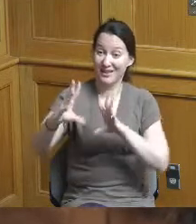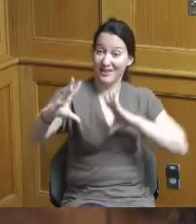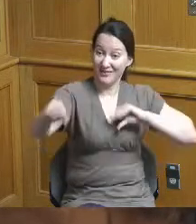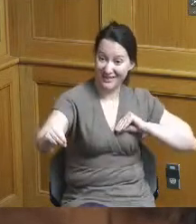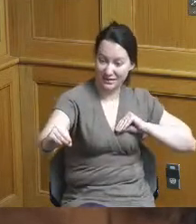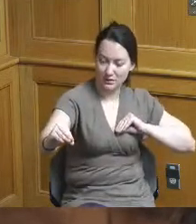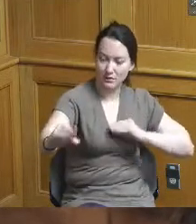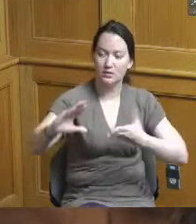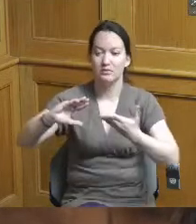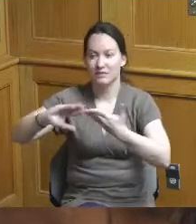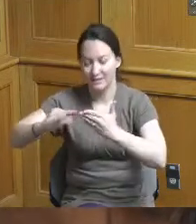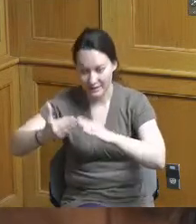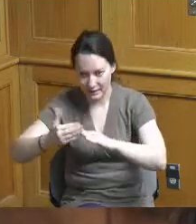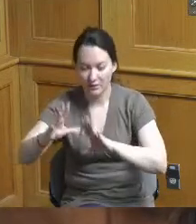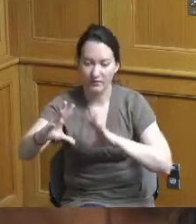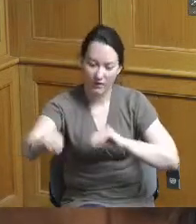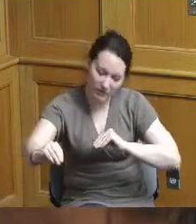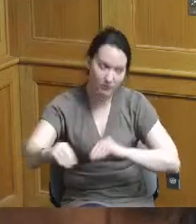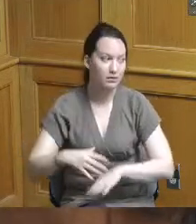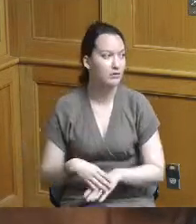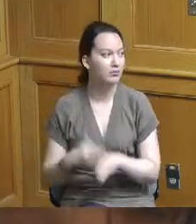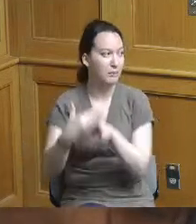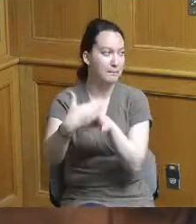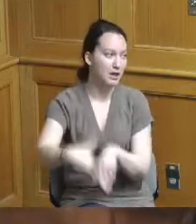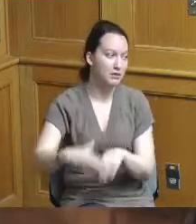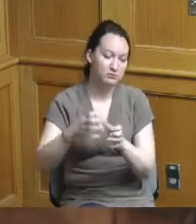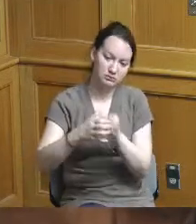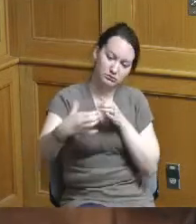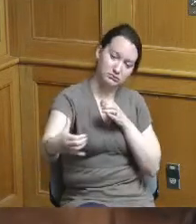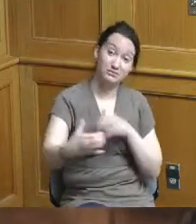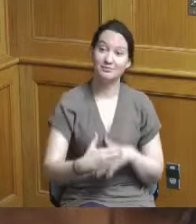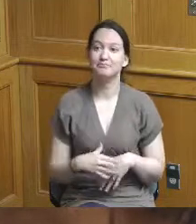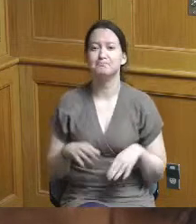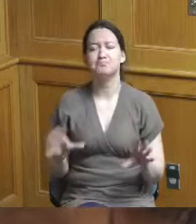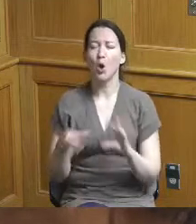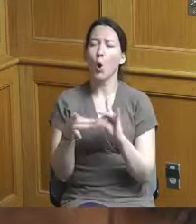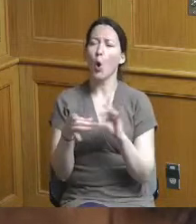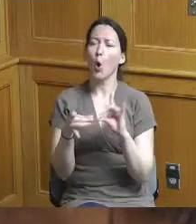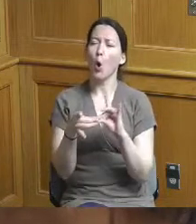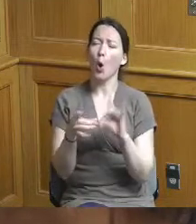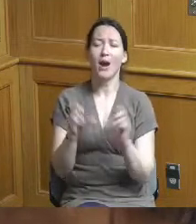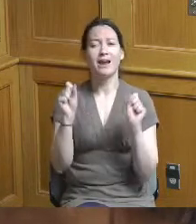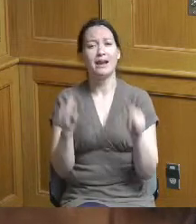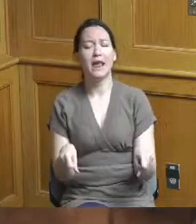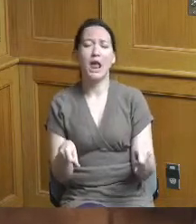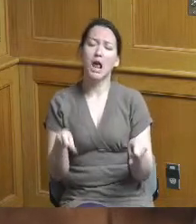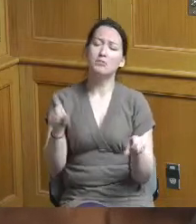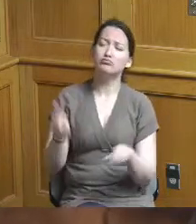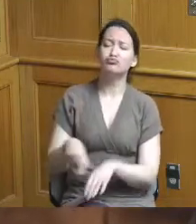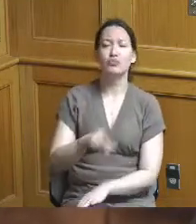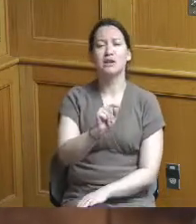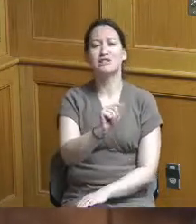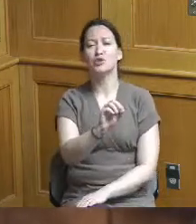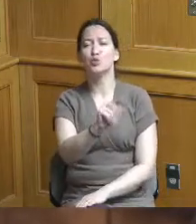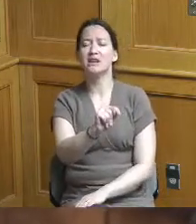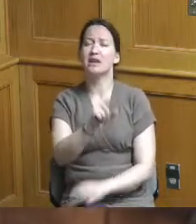the city gets 50 percent so everybody's saying we can get this off of the transit occupancy tax